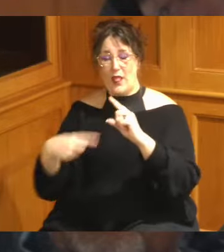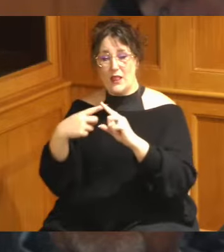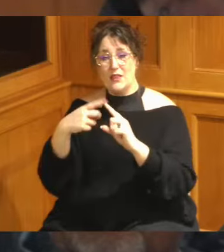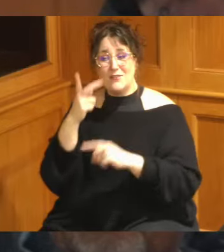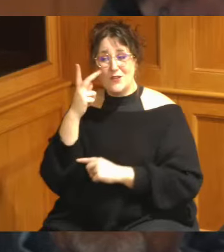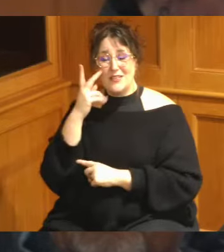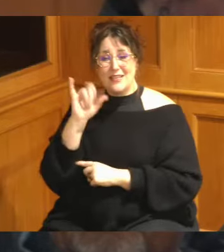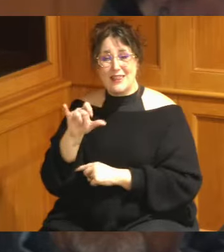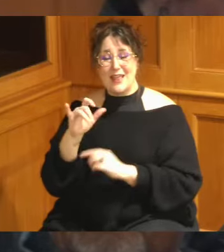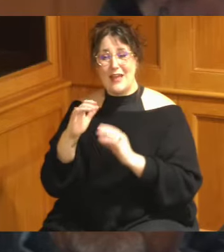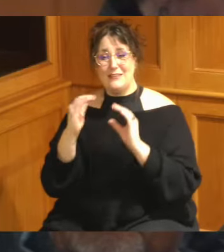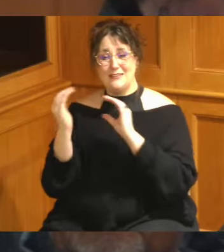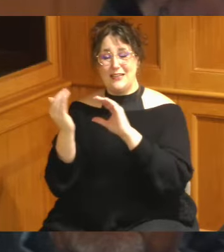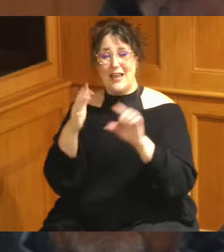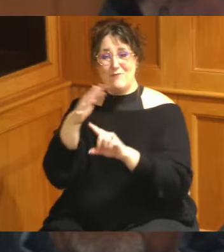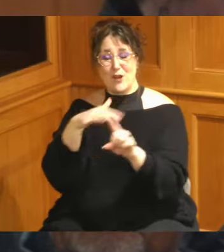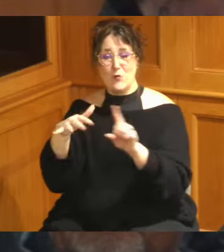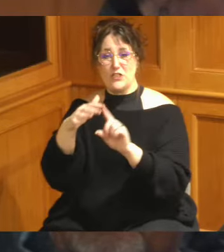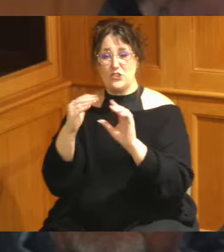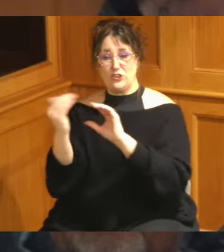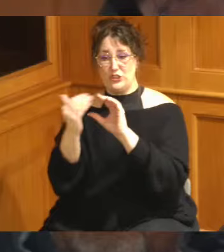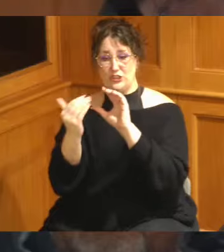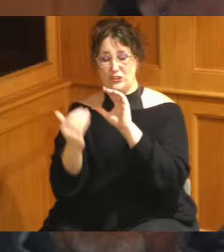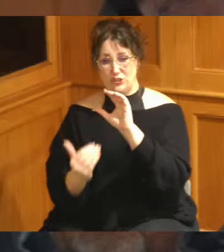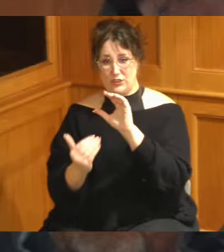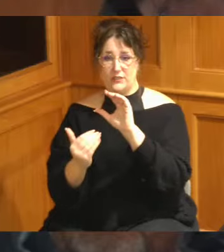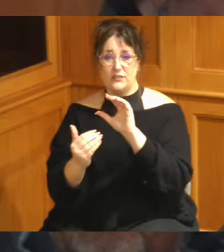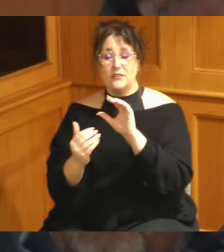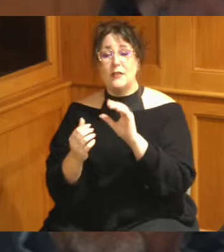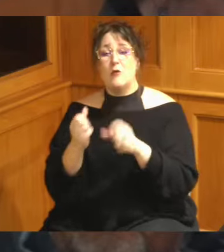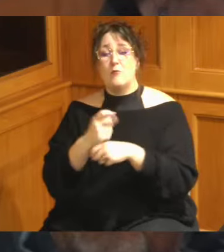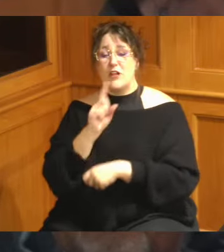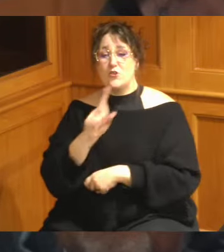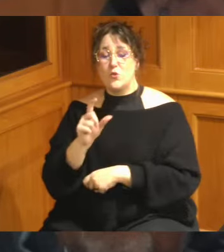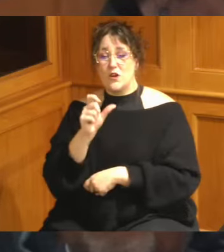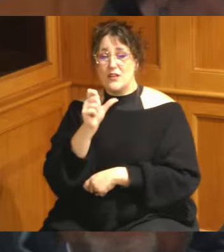justice issue here, as well as keeping the rains from flooding their shared parking lots.